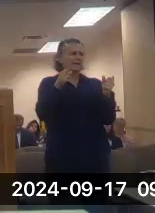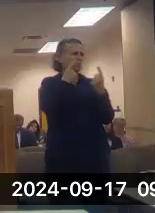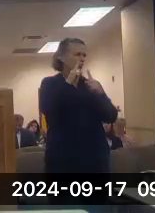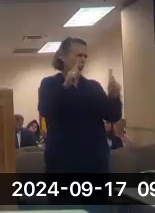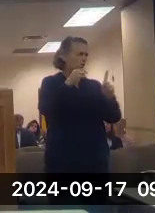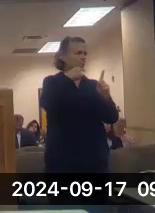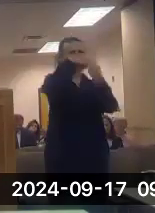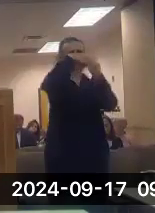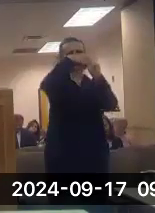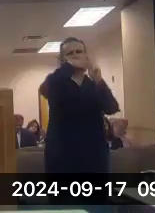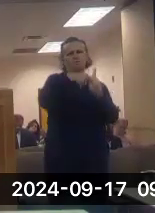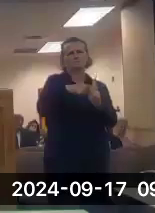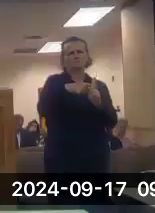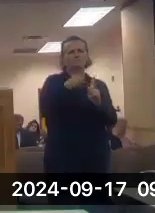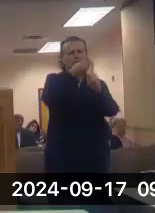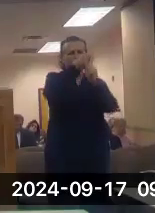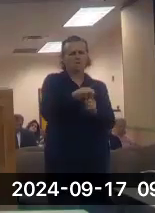Reginald Parson: We do have a couple of concerns.